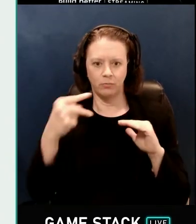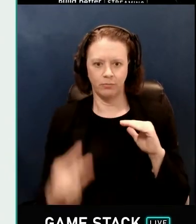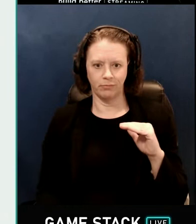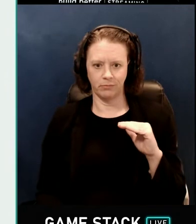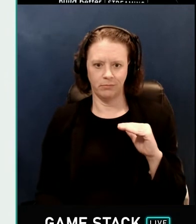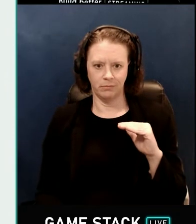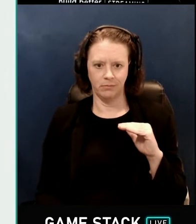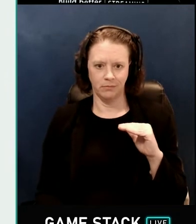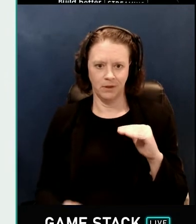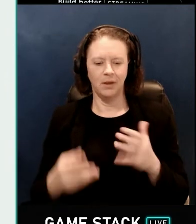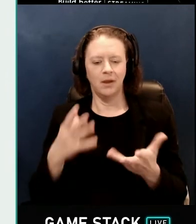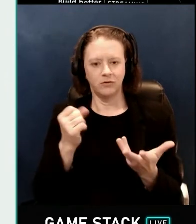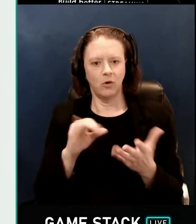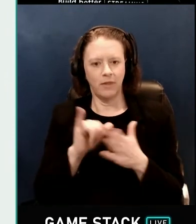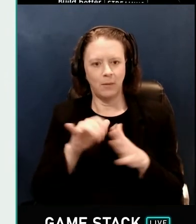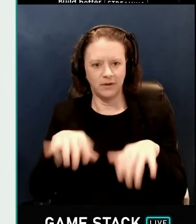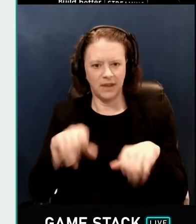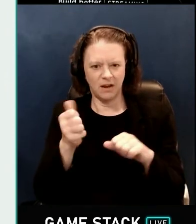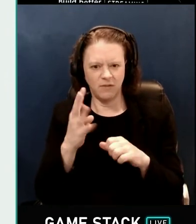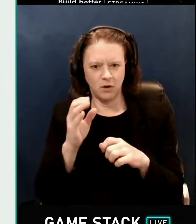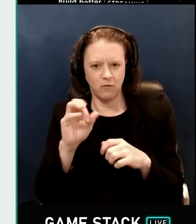to actually get back there, but a couple of frames later,